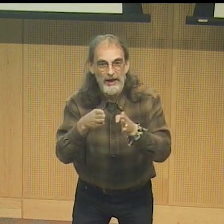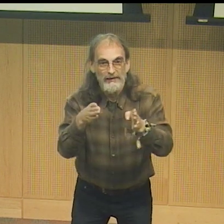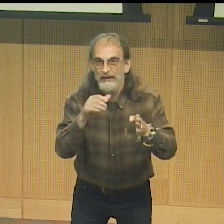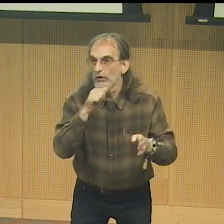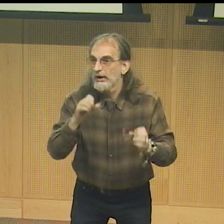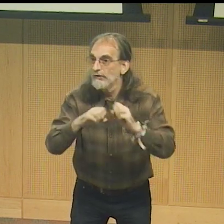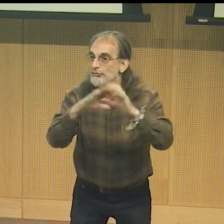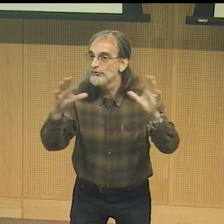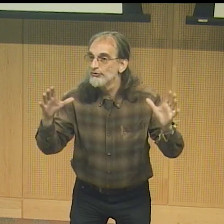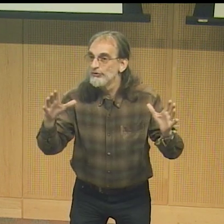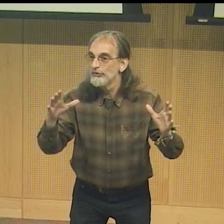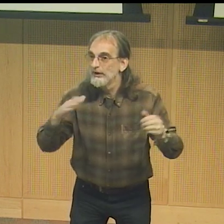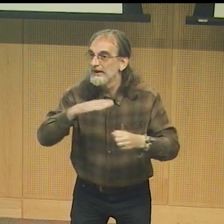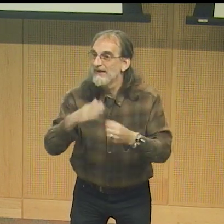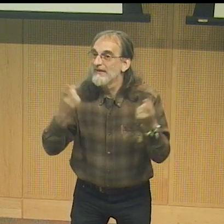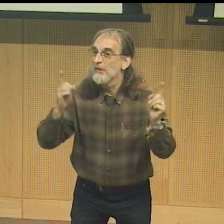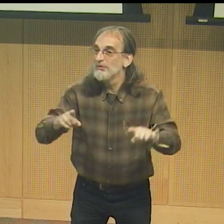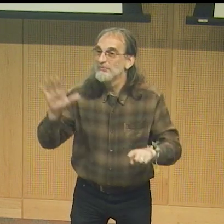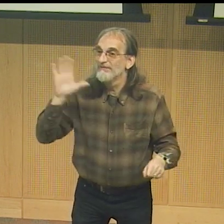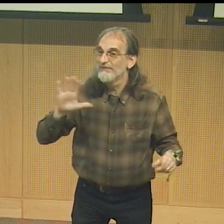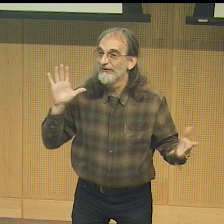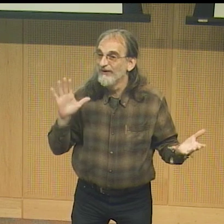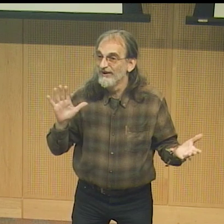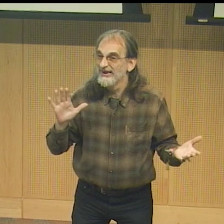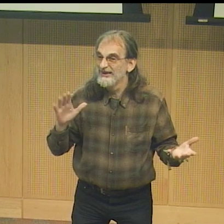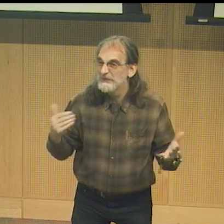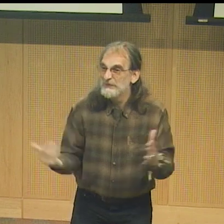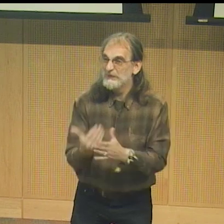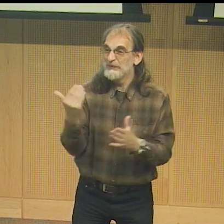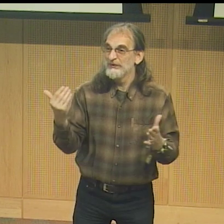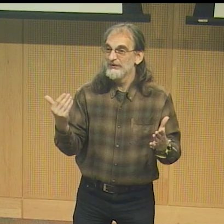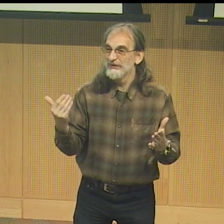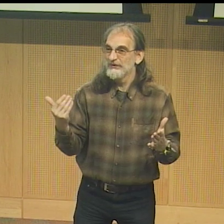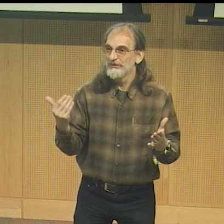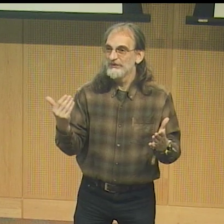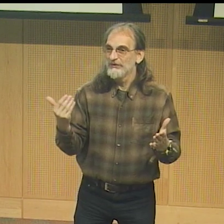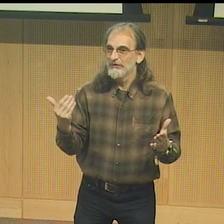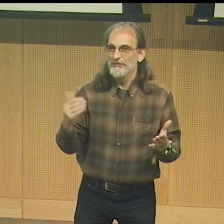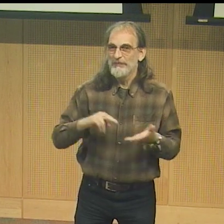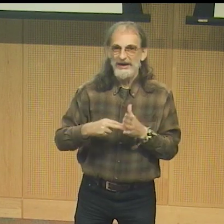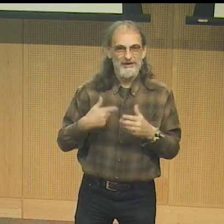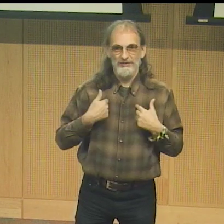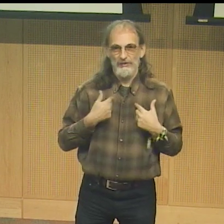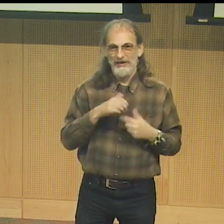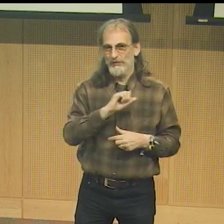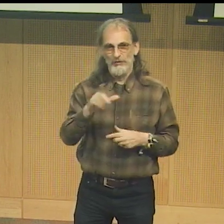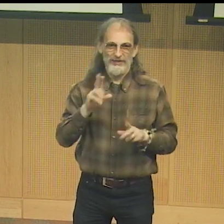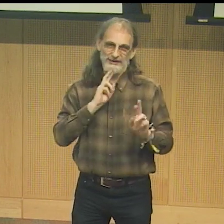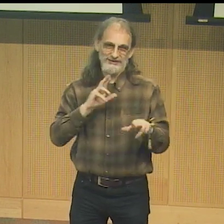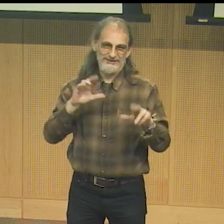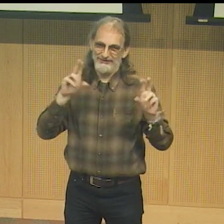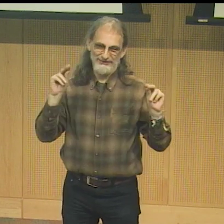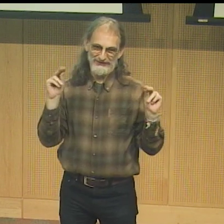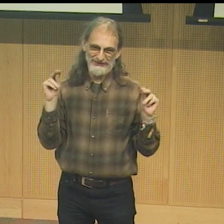forging the path and not having a clear picture of the future is a new experience for me. And so, because it's new, I don't have